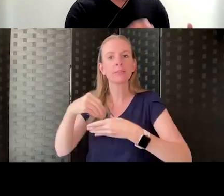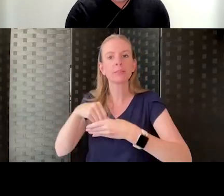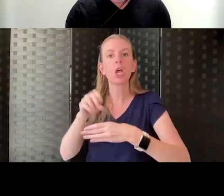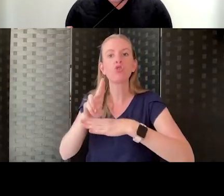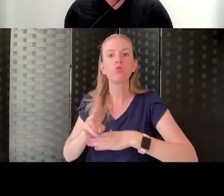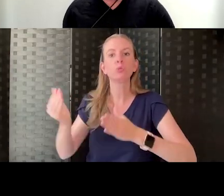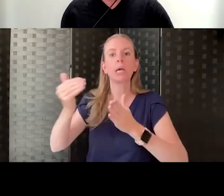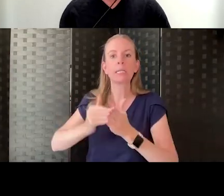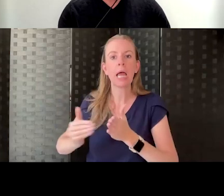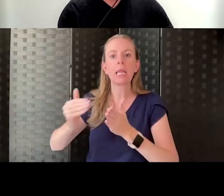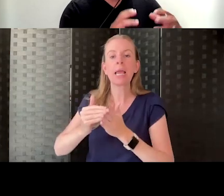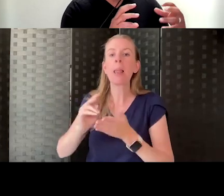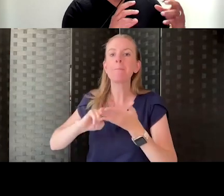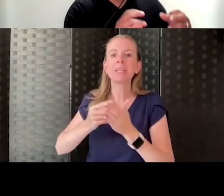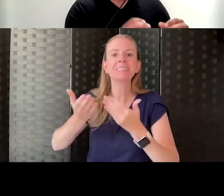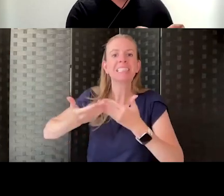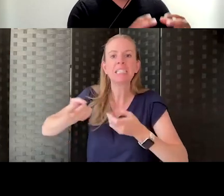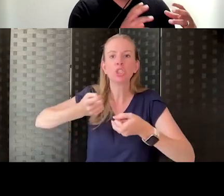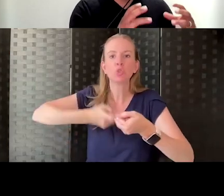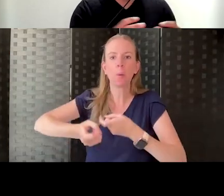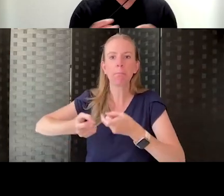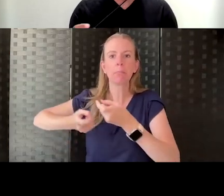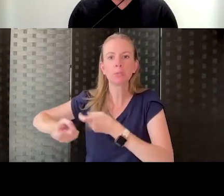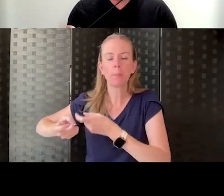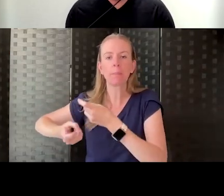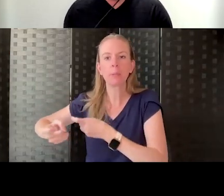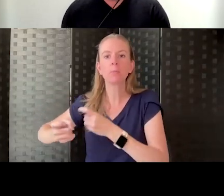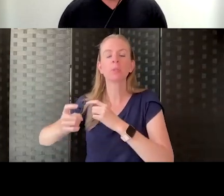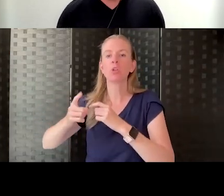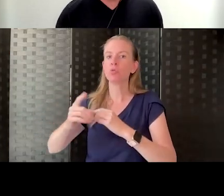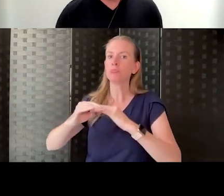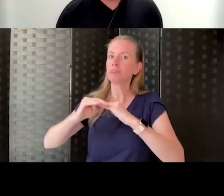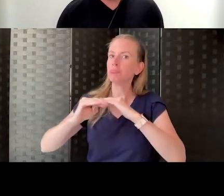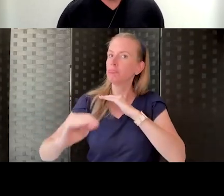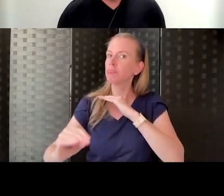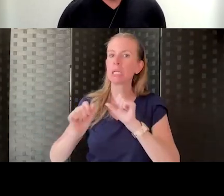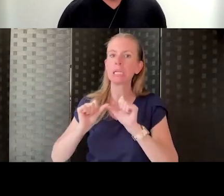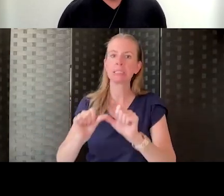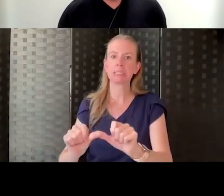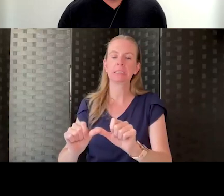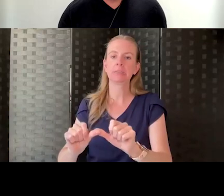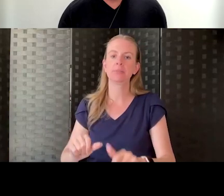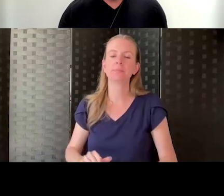swapping things out easy, it makes sure that you have consistency throughout your application. The